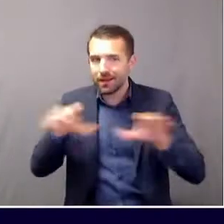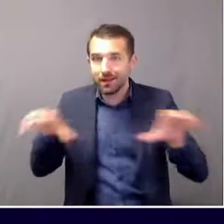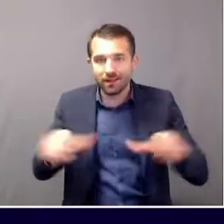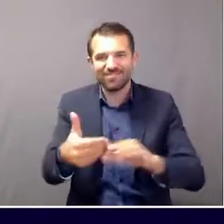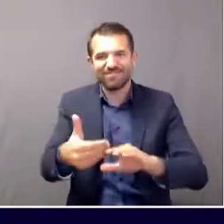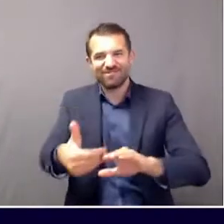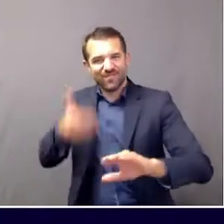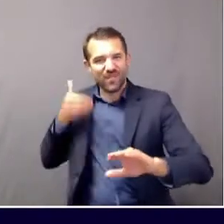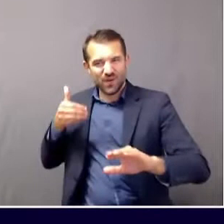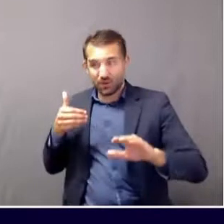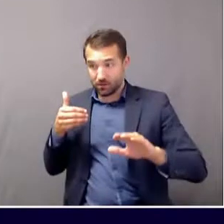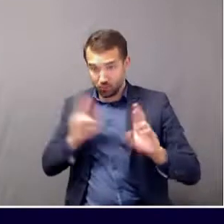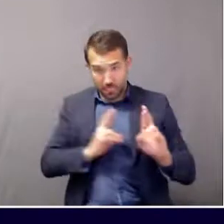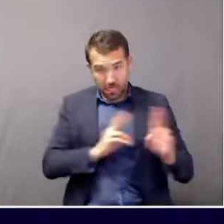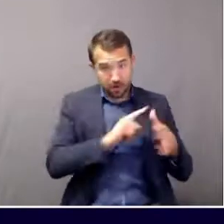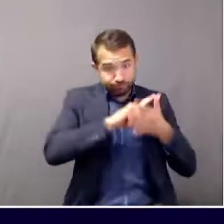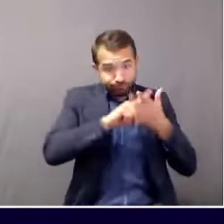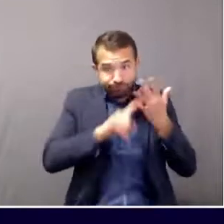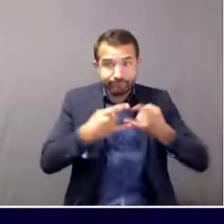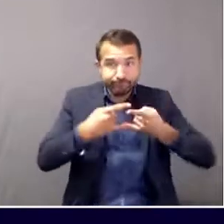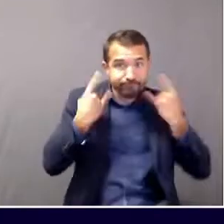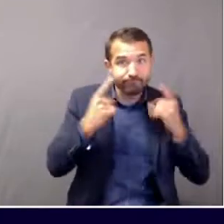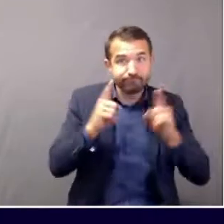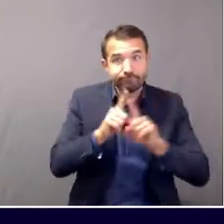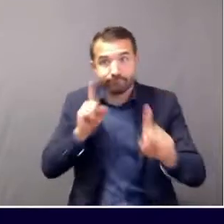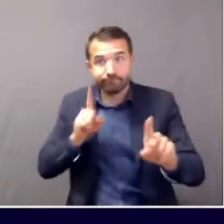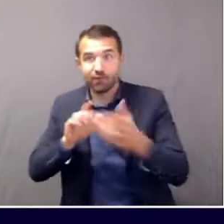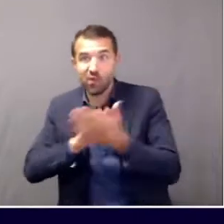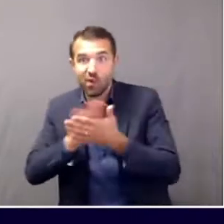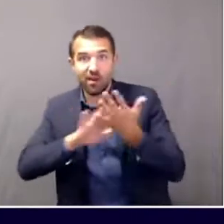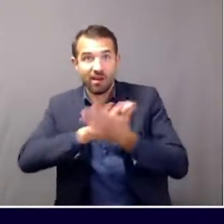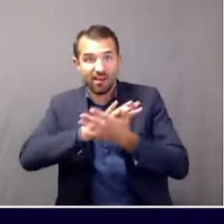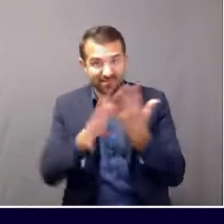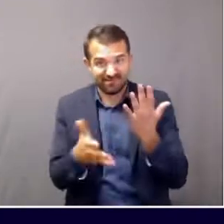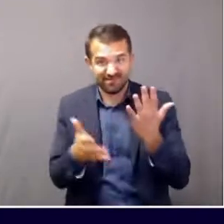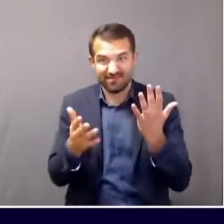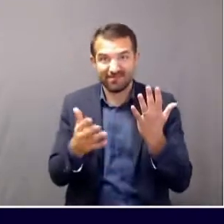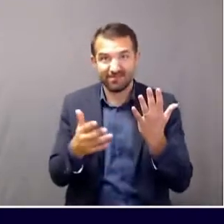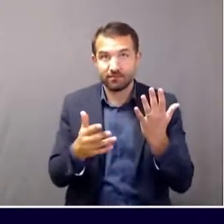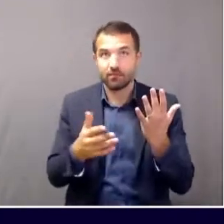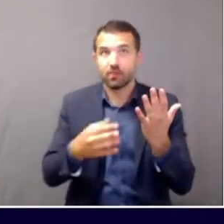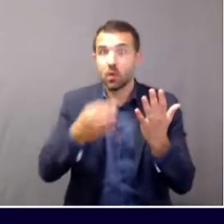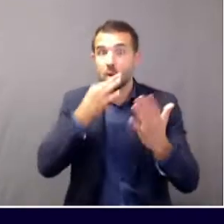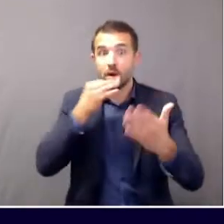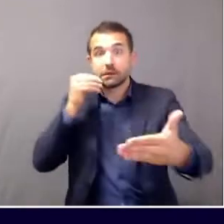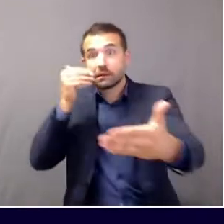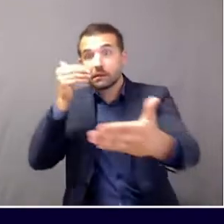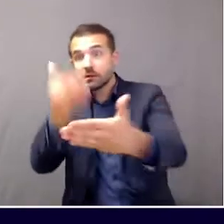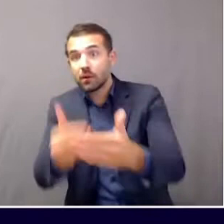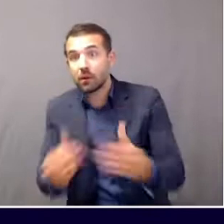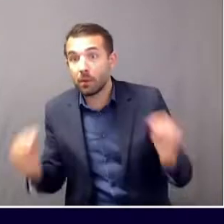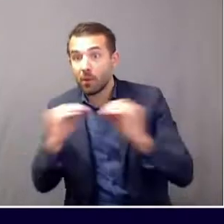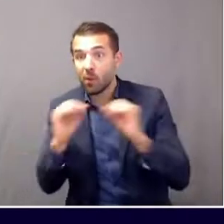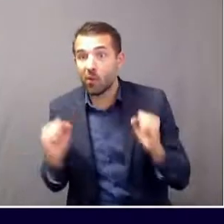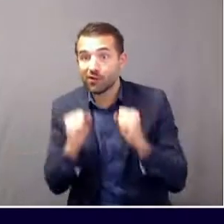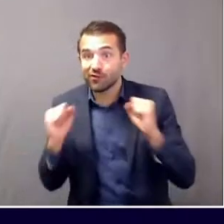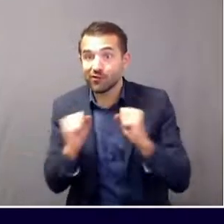as we go into indoor and as we go into the colder months were